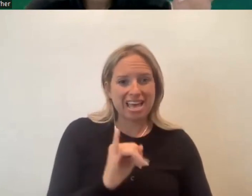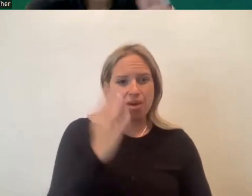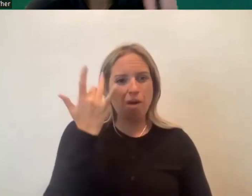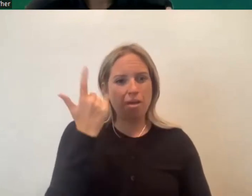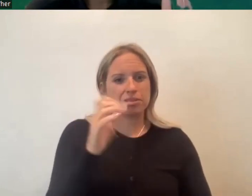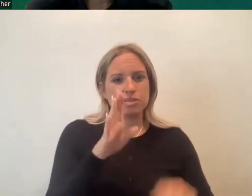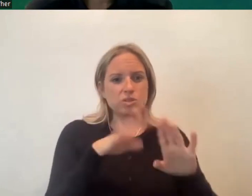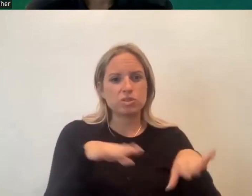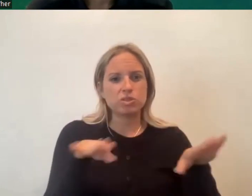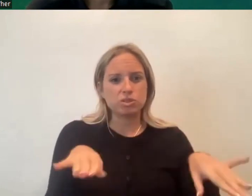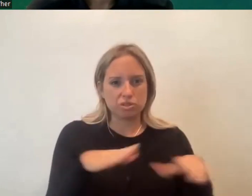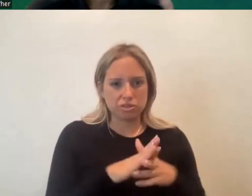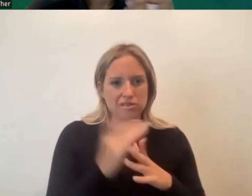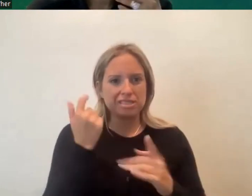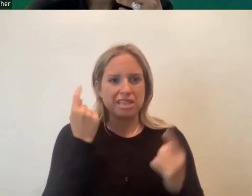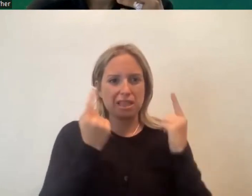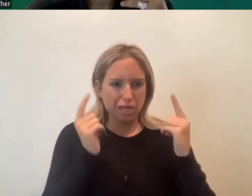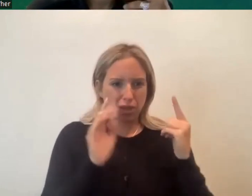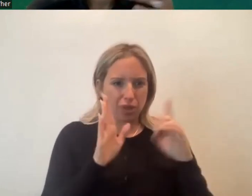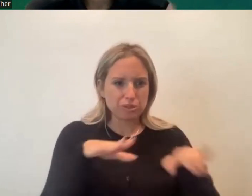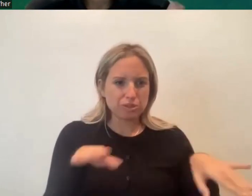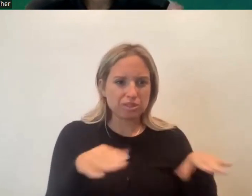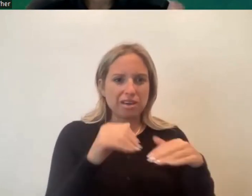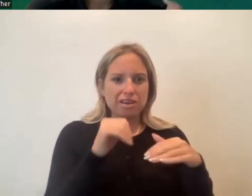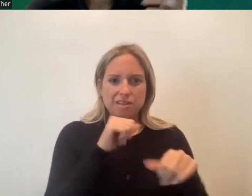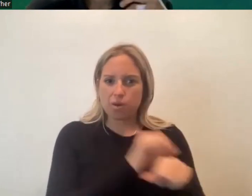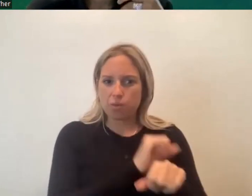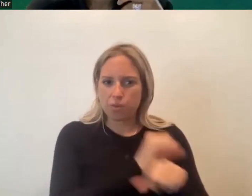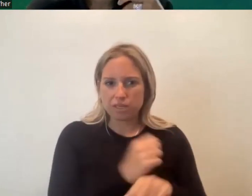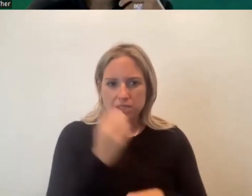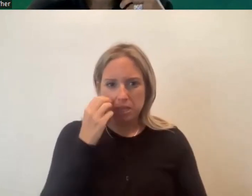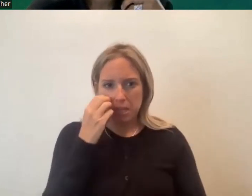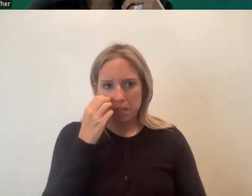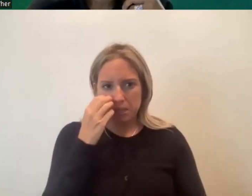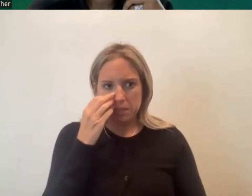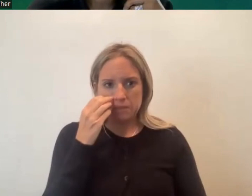Thinking that their children have not worked. Is that right?